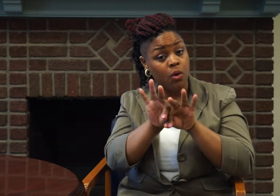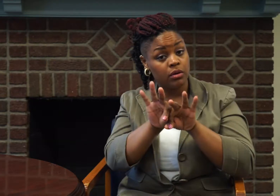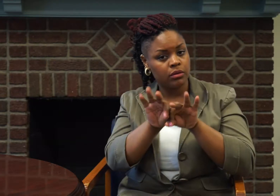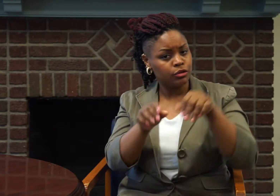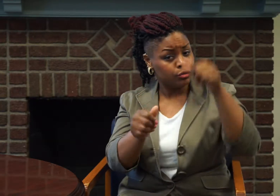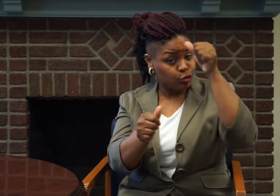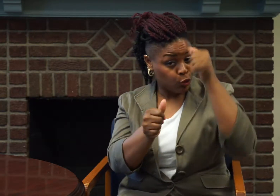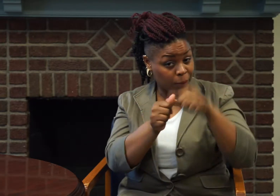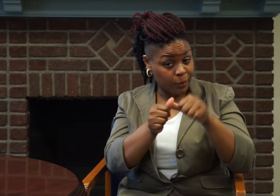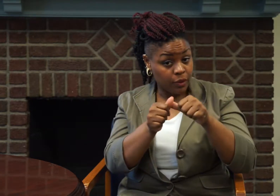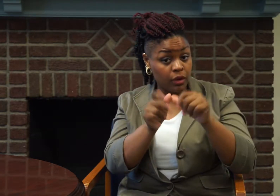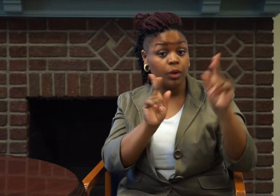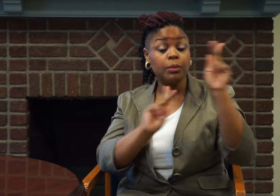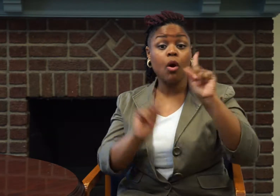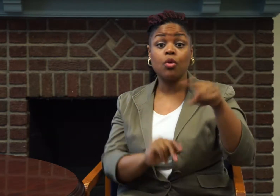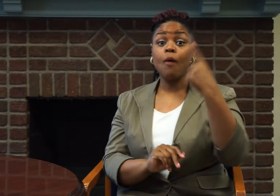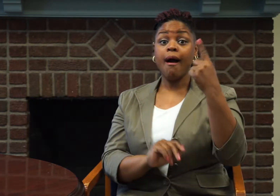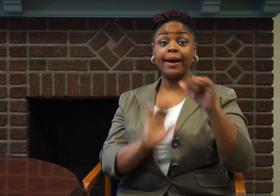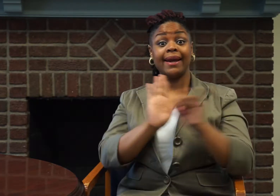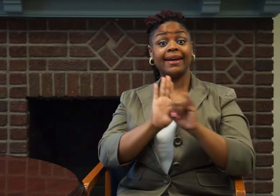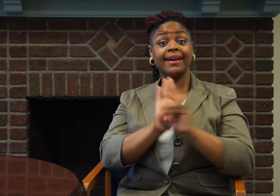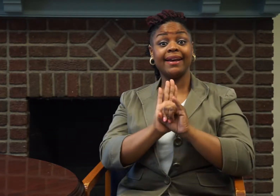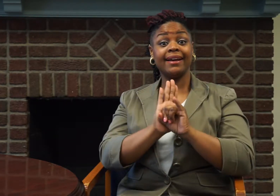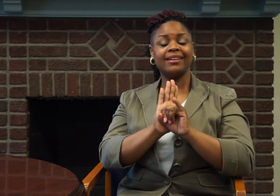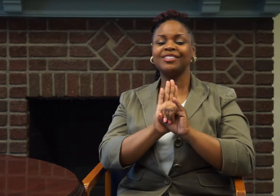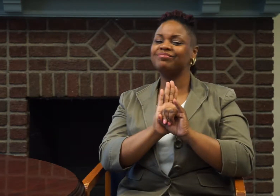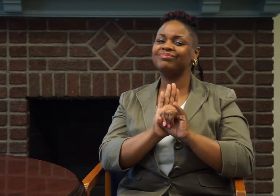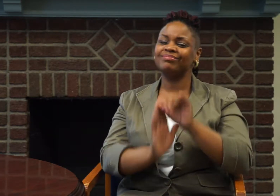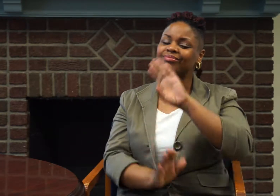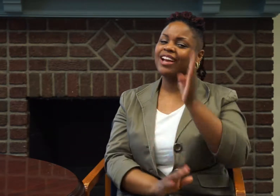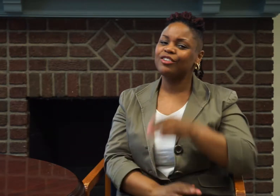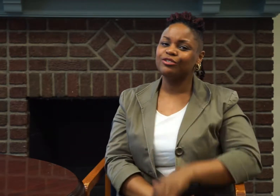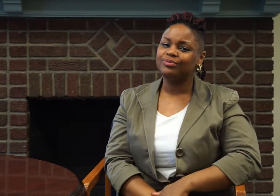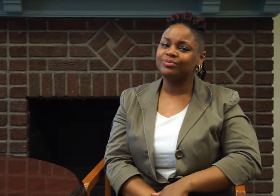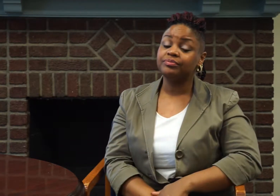It's vital to remember that people never come with a single identity.